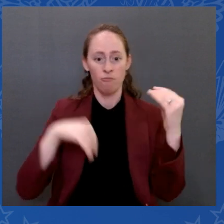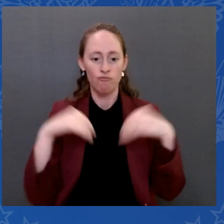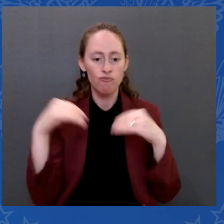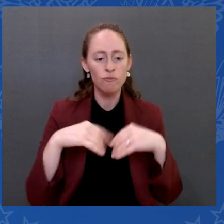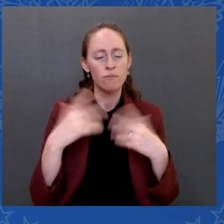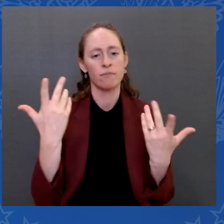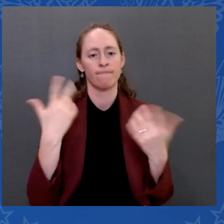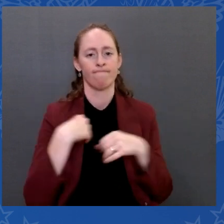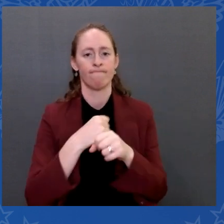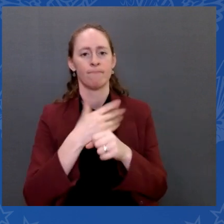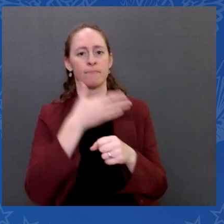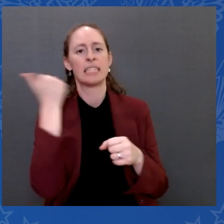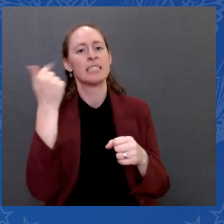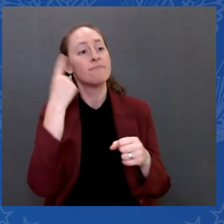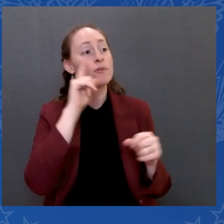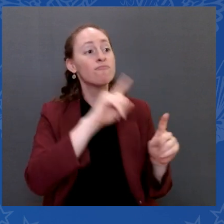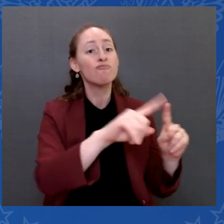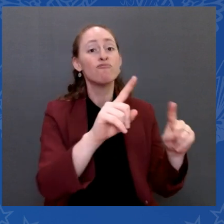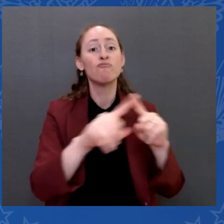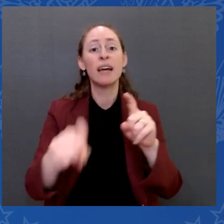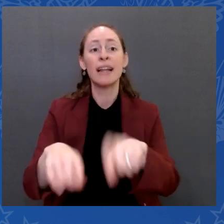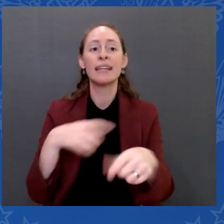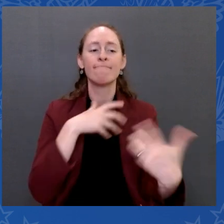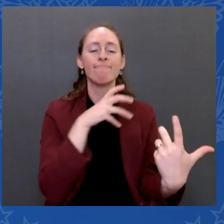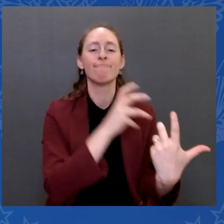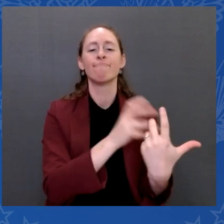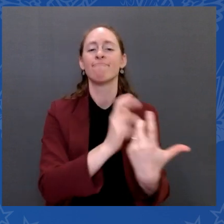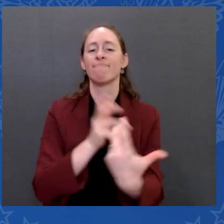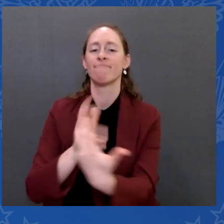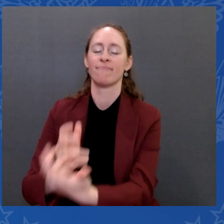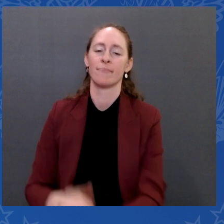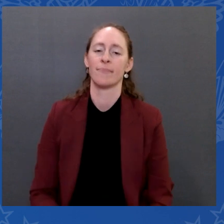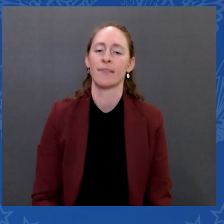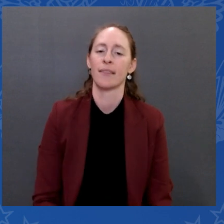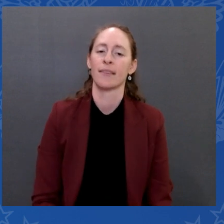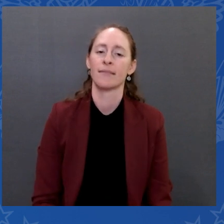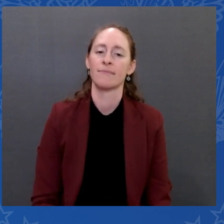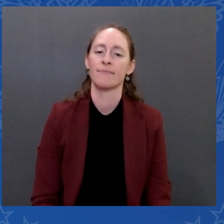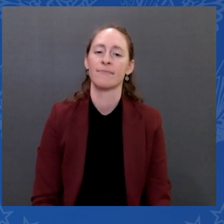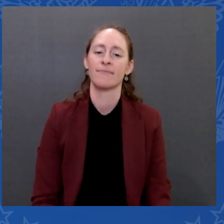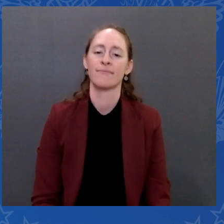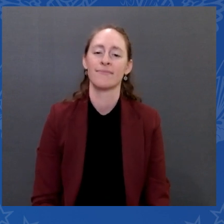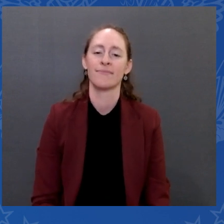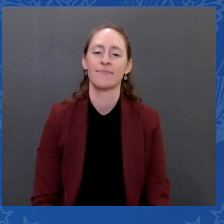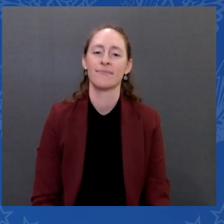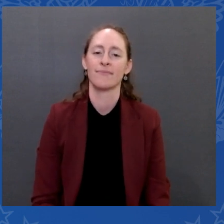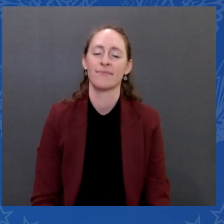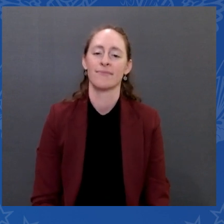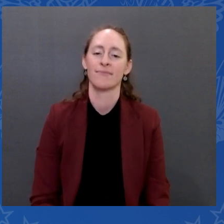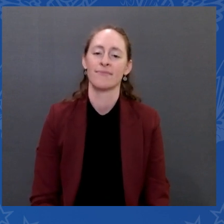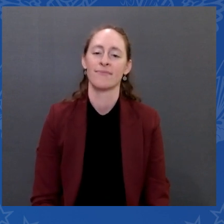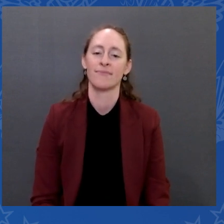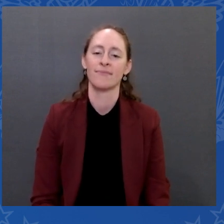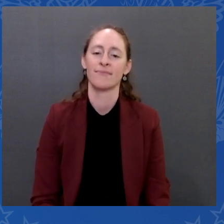and a lot of importance on those latest technology chips because they are the building blocks of those defense systems of the future.